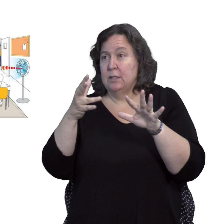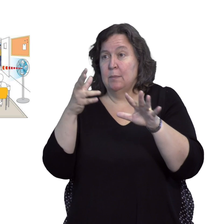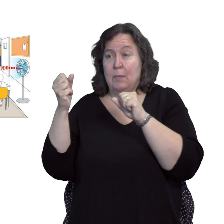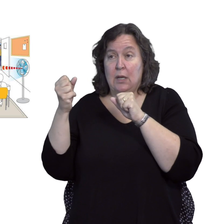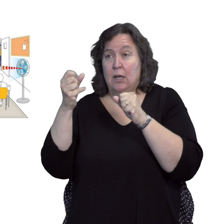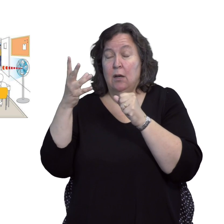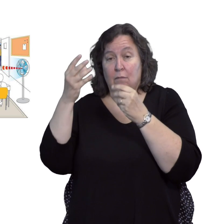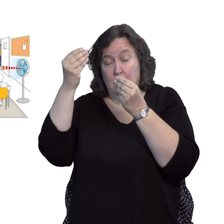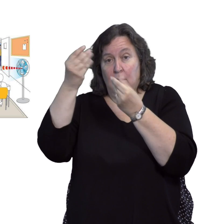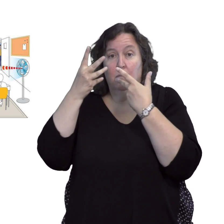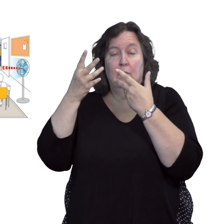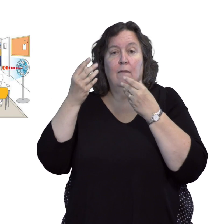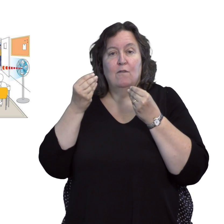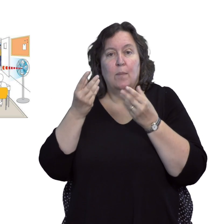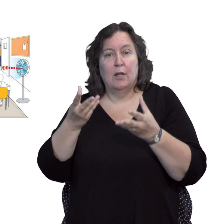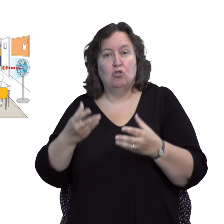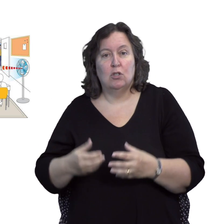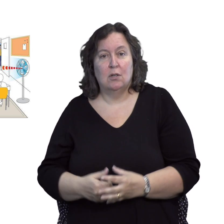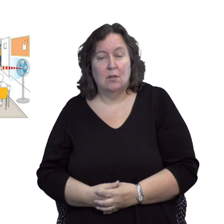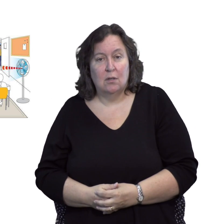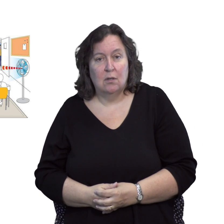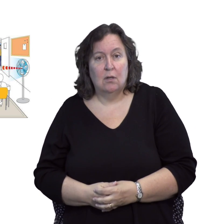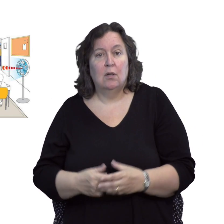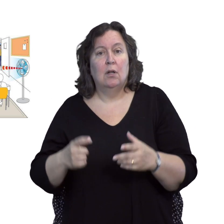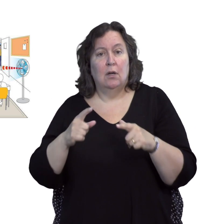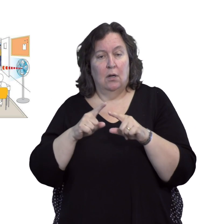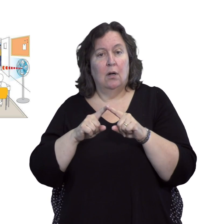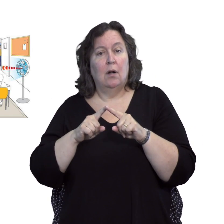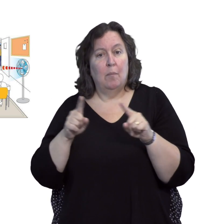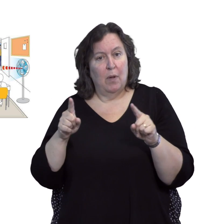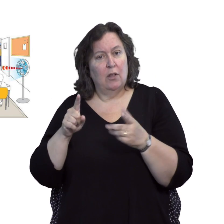but they are able to make a few close friends.